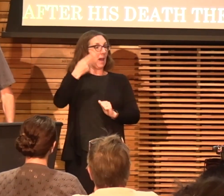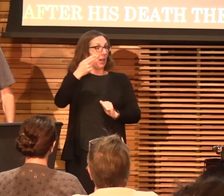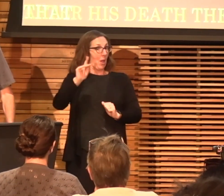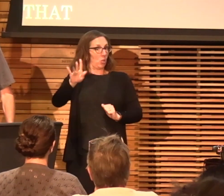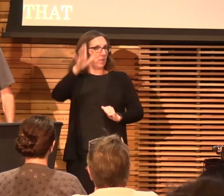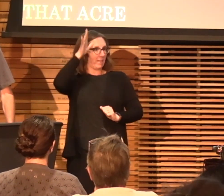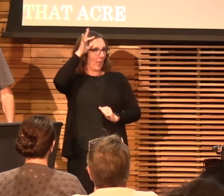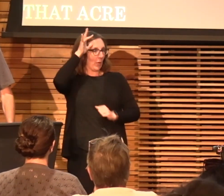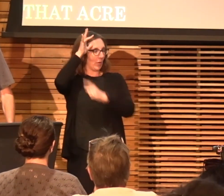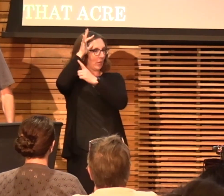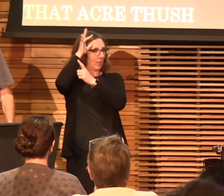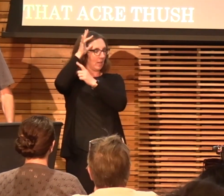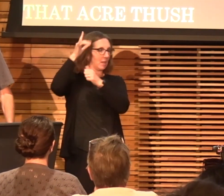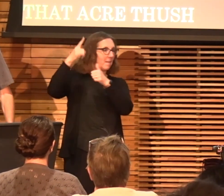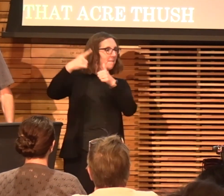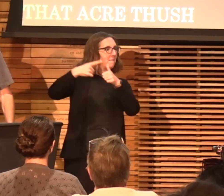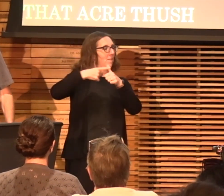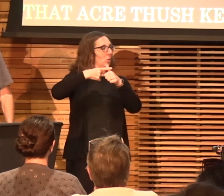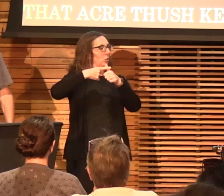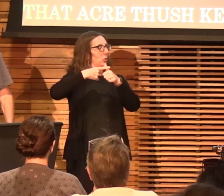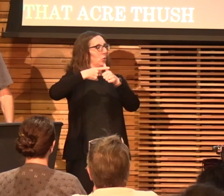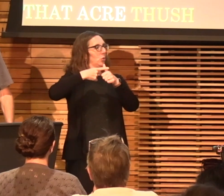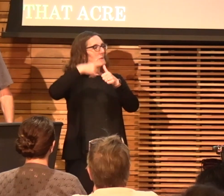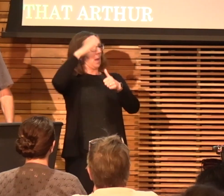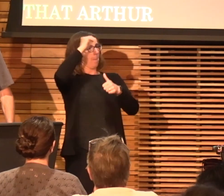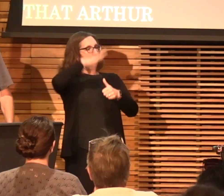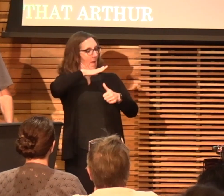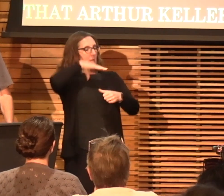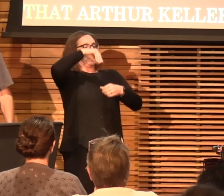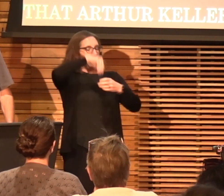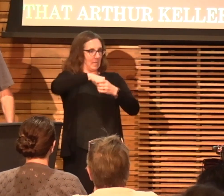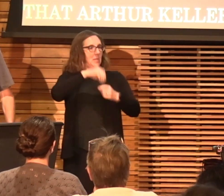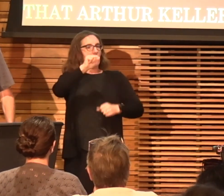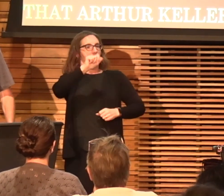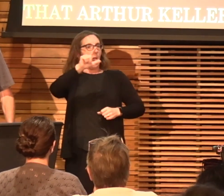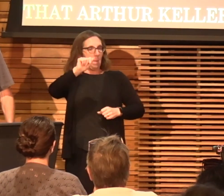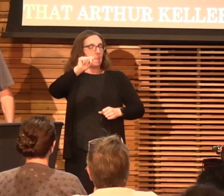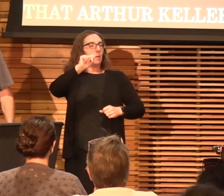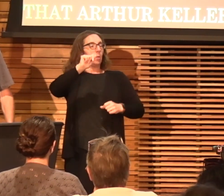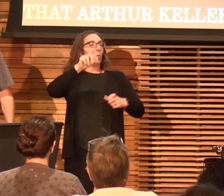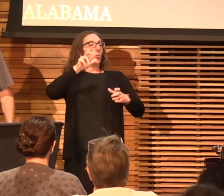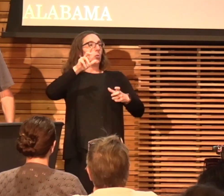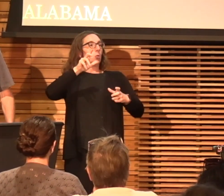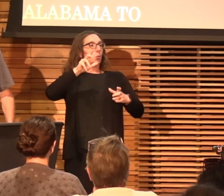was the first man in Alabama to take the obligations of the Klan.